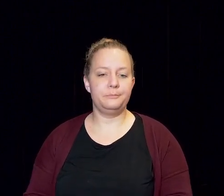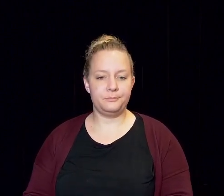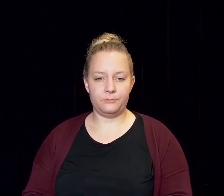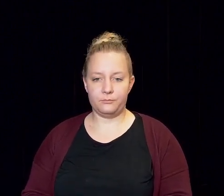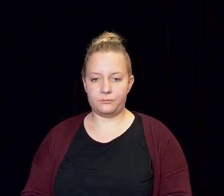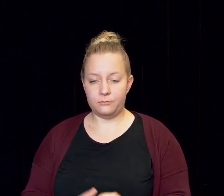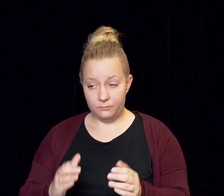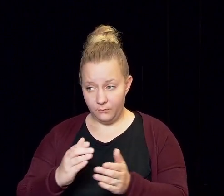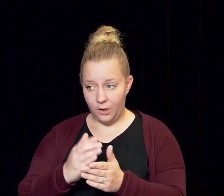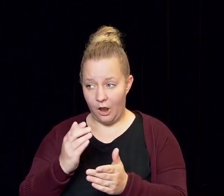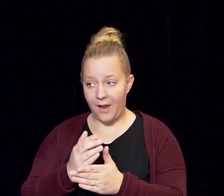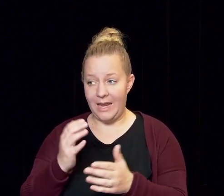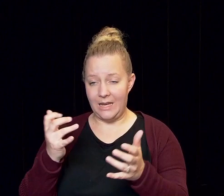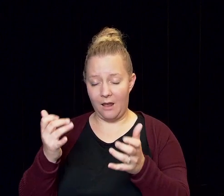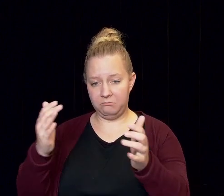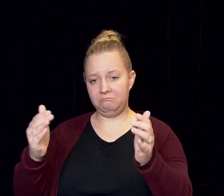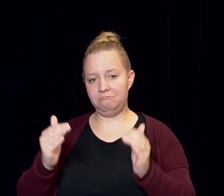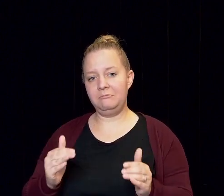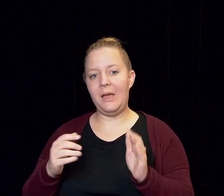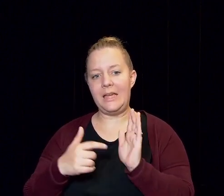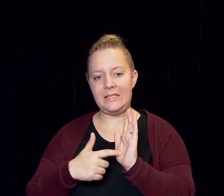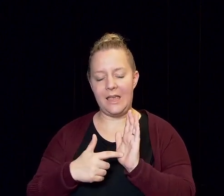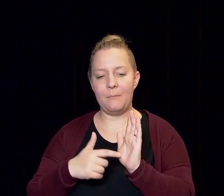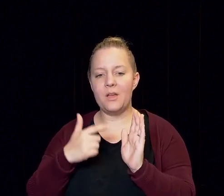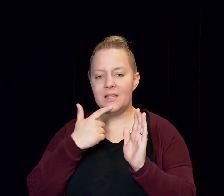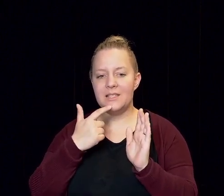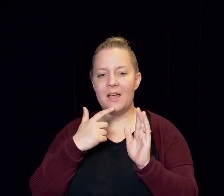All right, so now let's get into our examples. Like I said, it's coming from that Launch, the ones